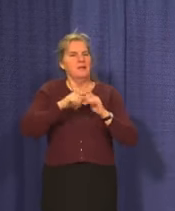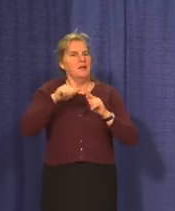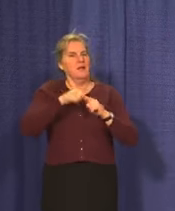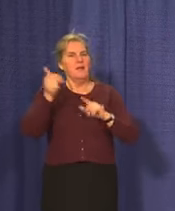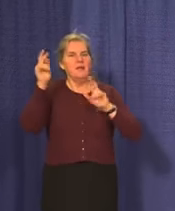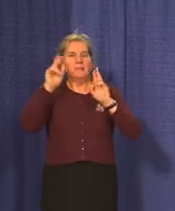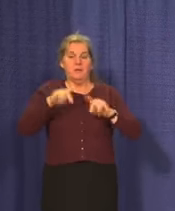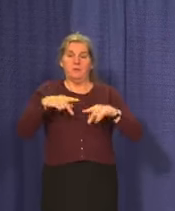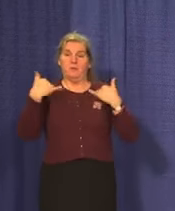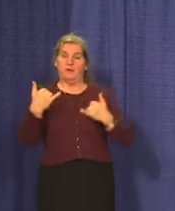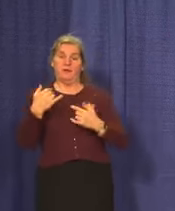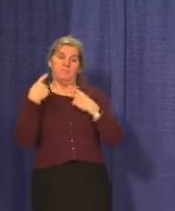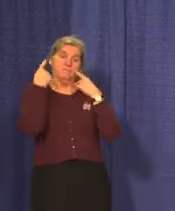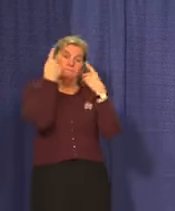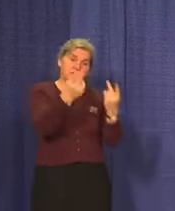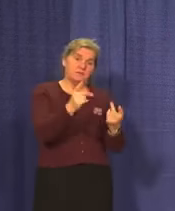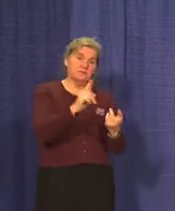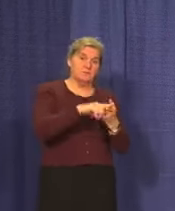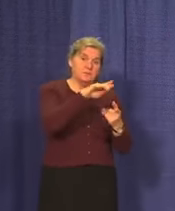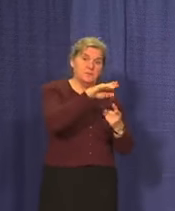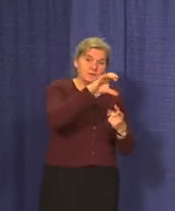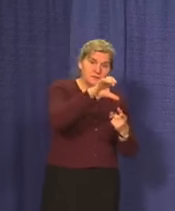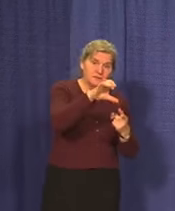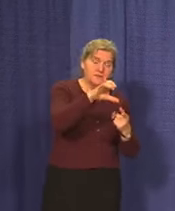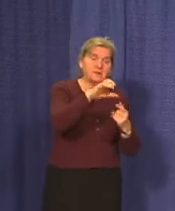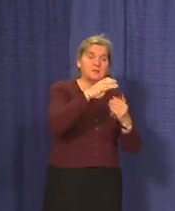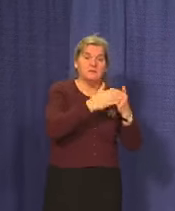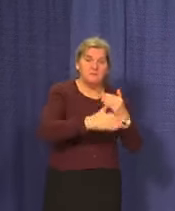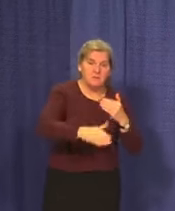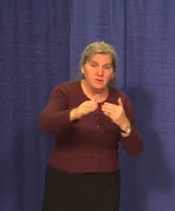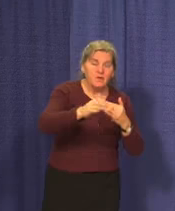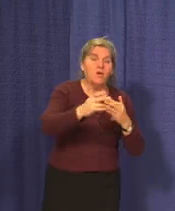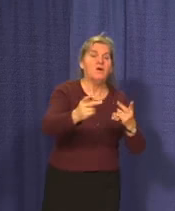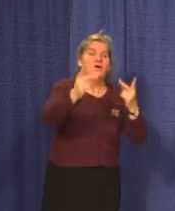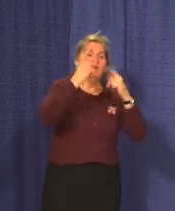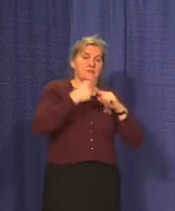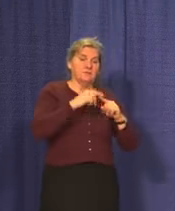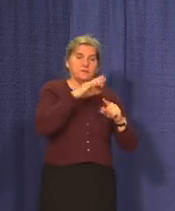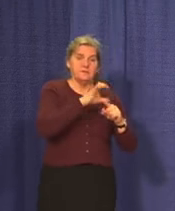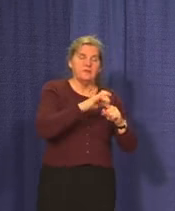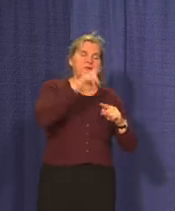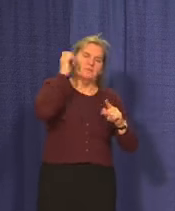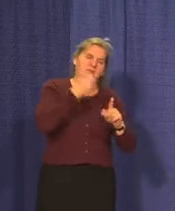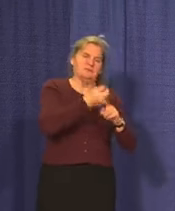VISITING BC, EXCEPT FOR THE CONDITIONS OUTLINED BY THE PREMIER MUST SELF ISOLATE